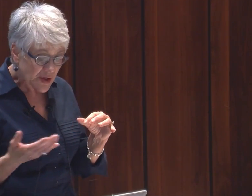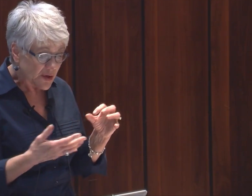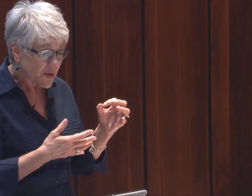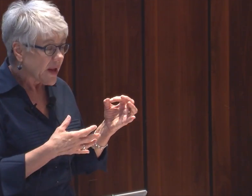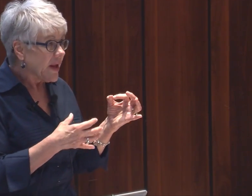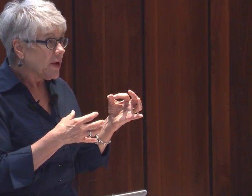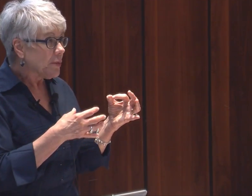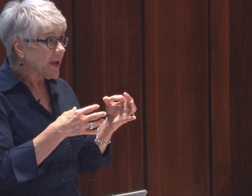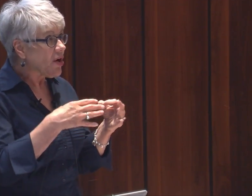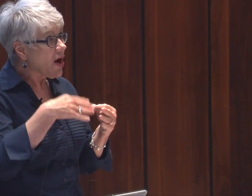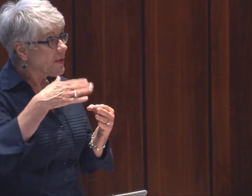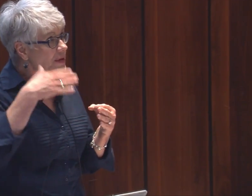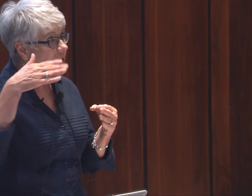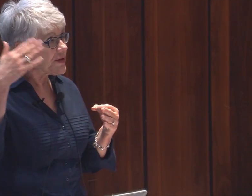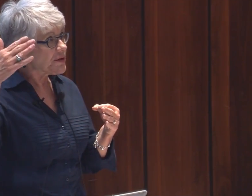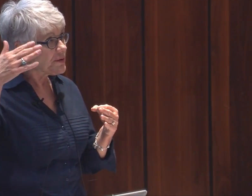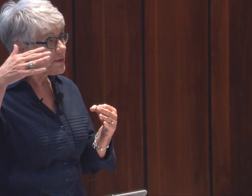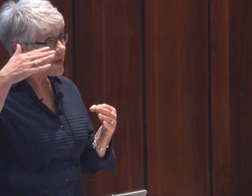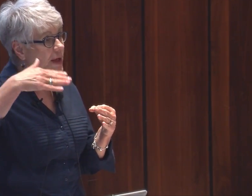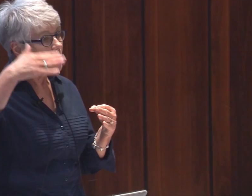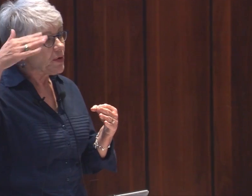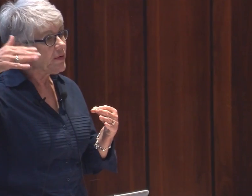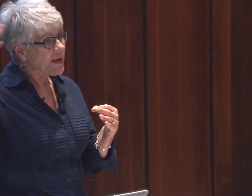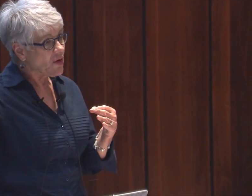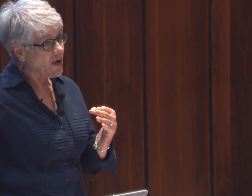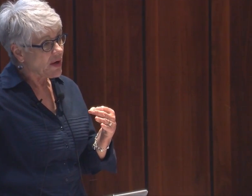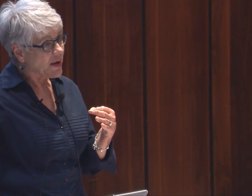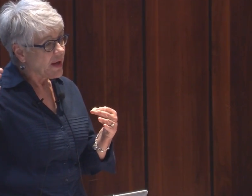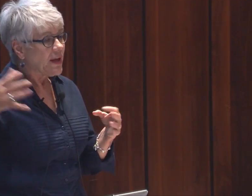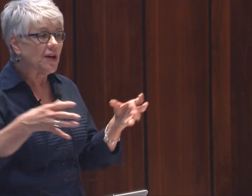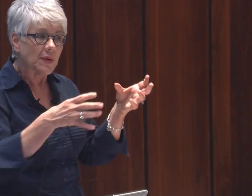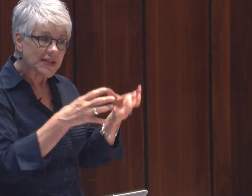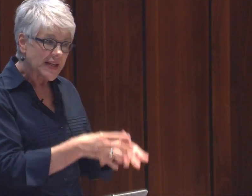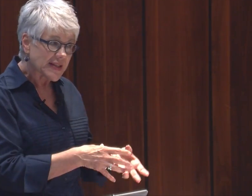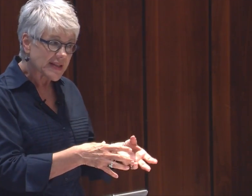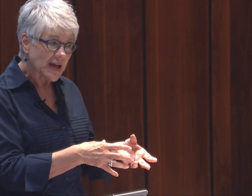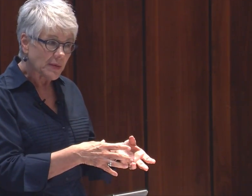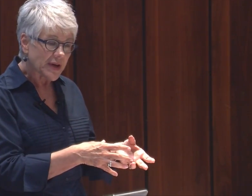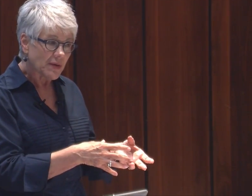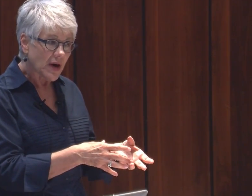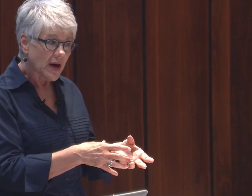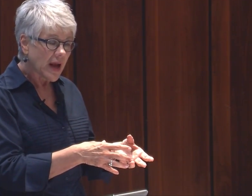And so, but you always want to keep moving along. You don't want to stay stuck where you are.